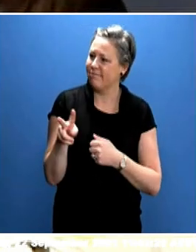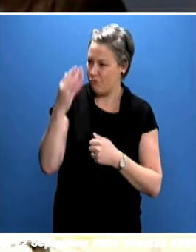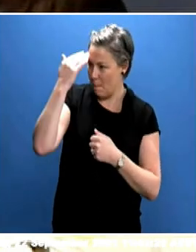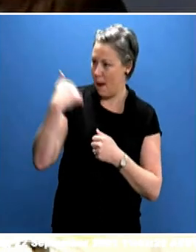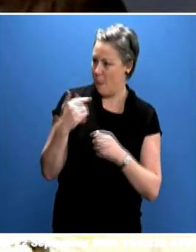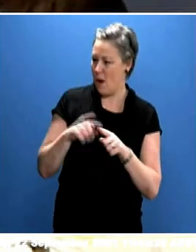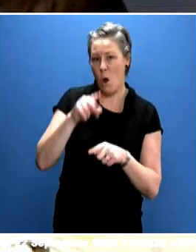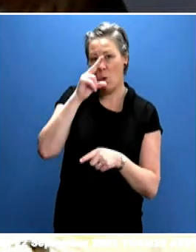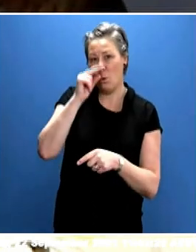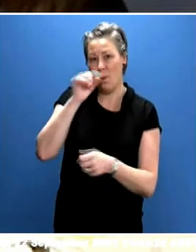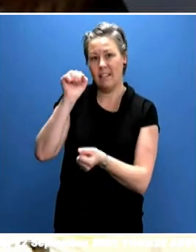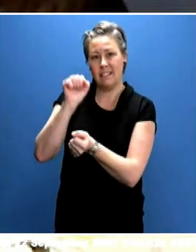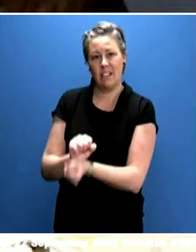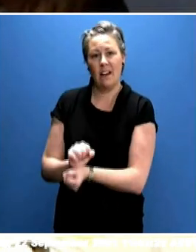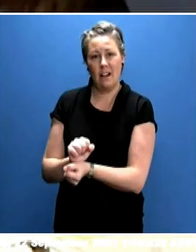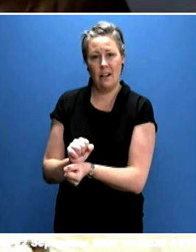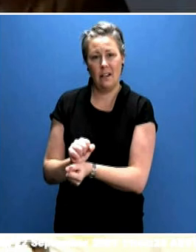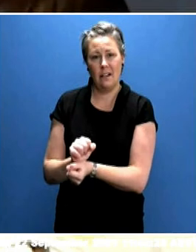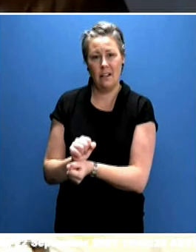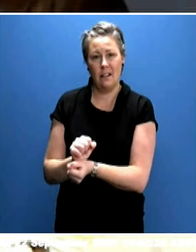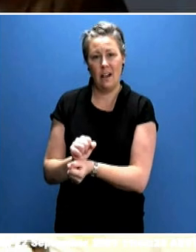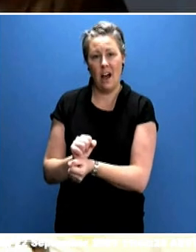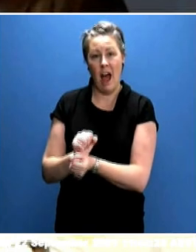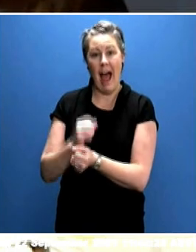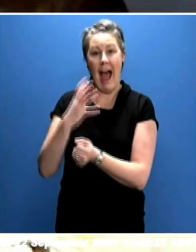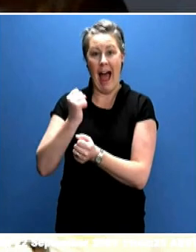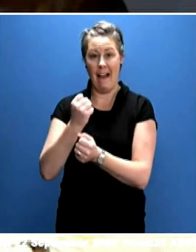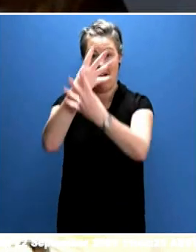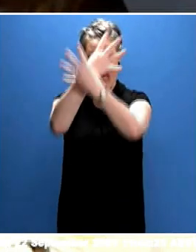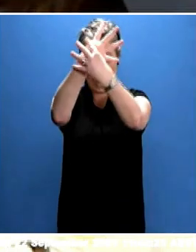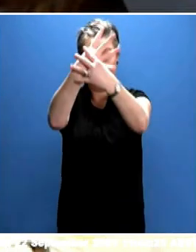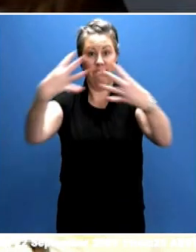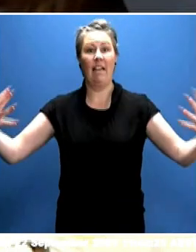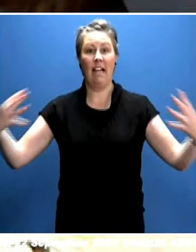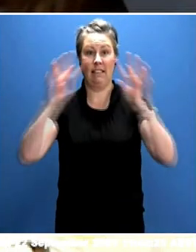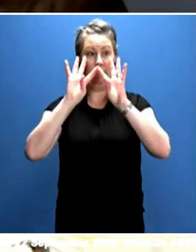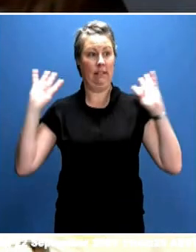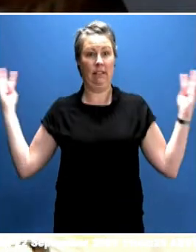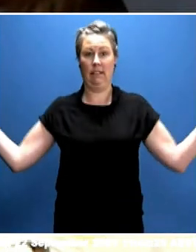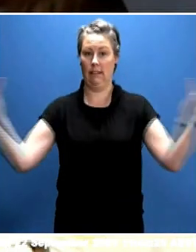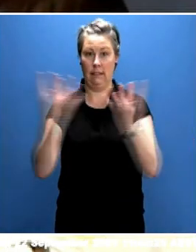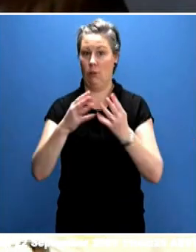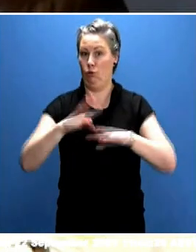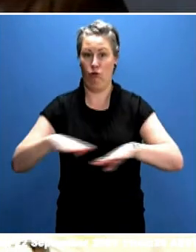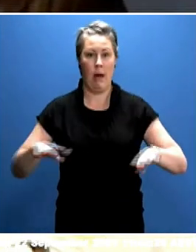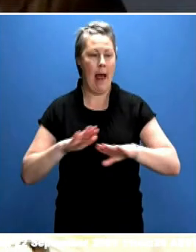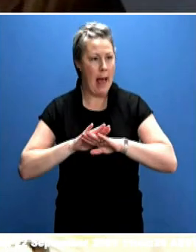of a detention centre. It's surrounded by a fence and so the children cannot leave, despite being in